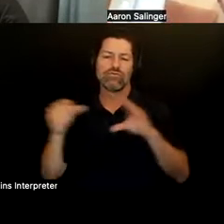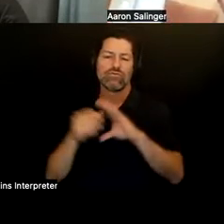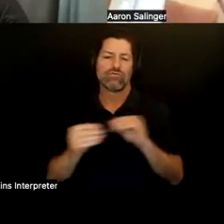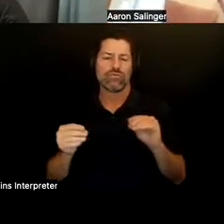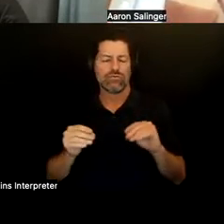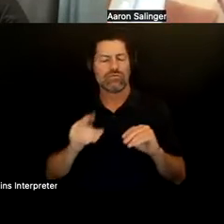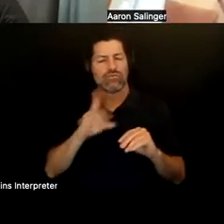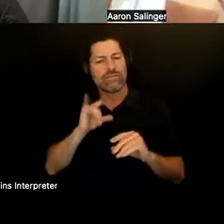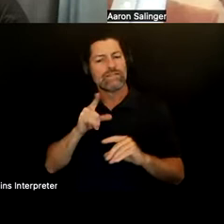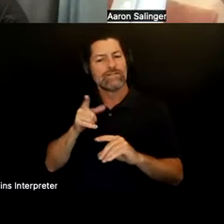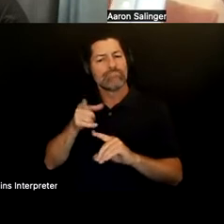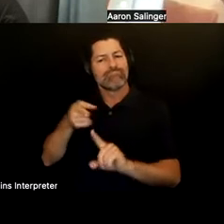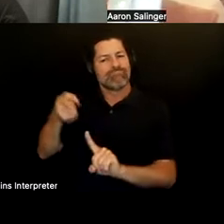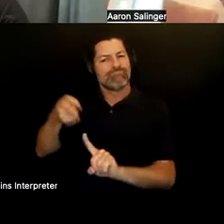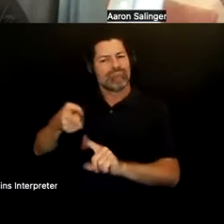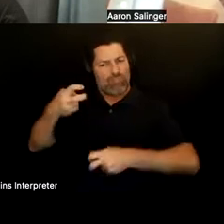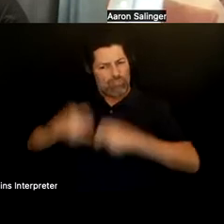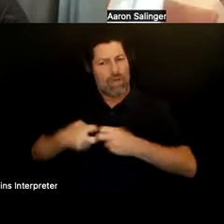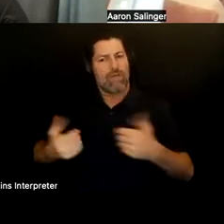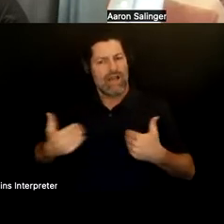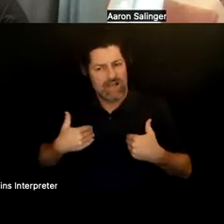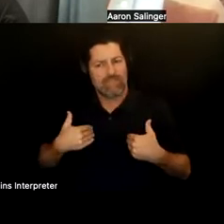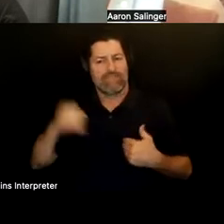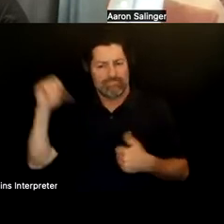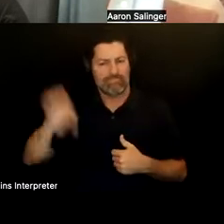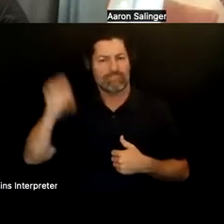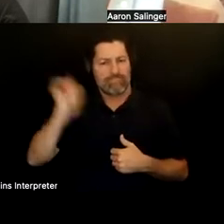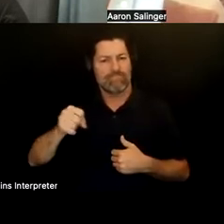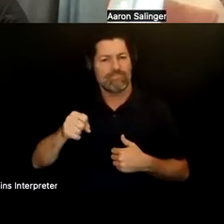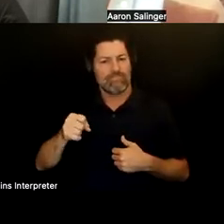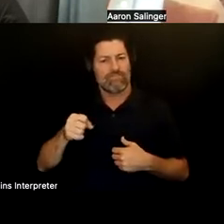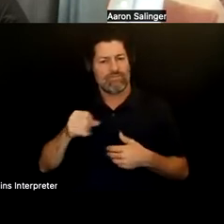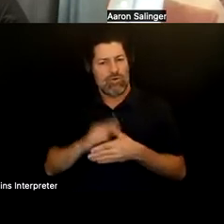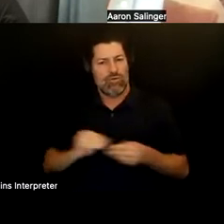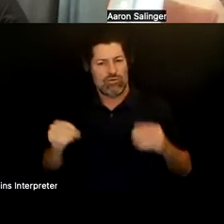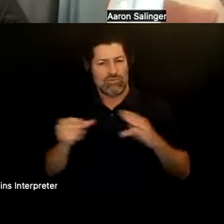19:56:53 They are right. The whole thing is problematized, right?